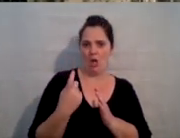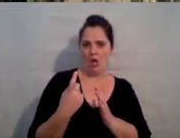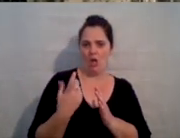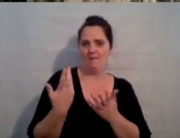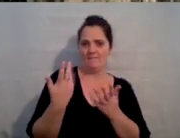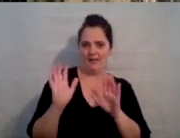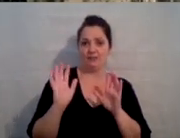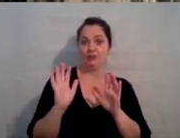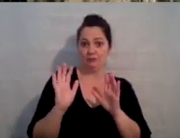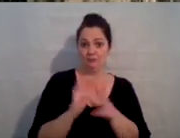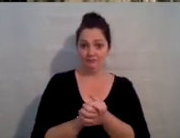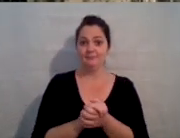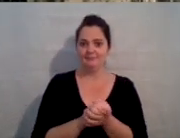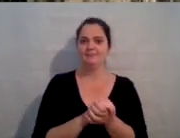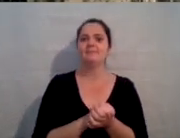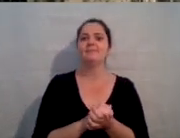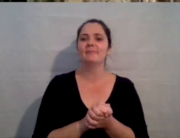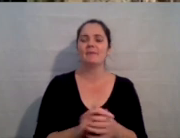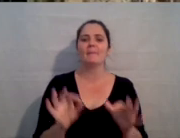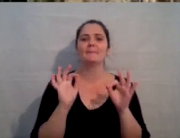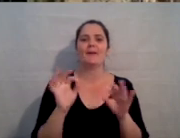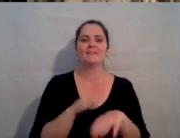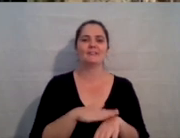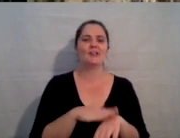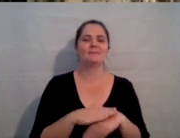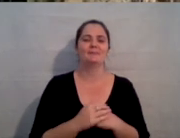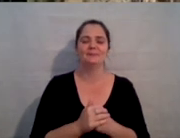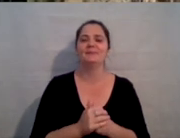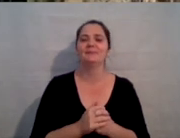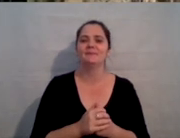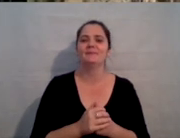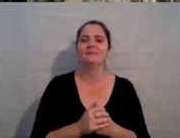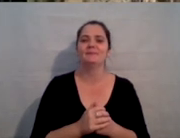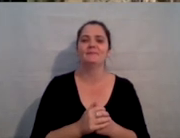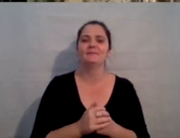Oh yeah we're right on time okay, so then wipe it back again,